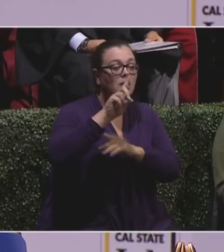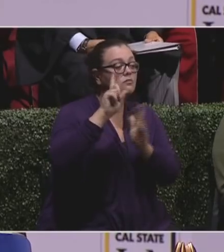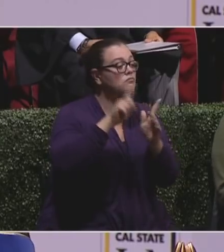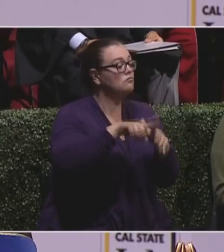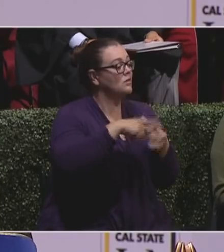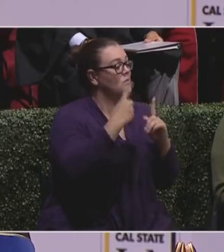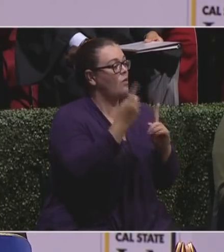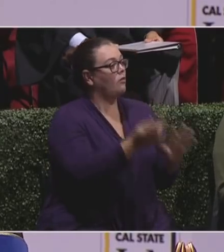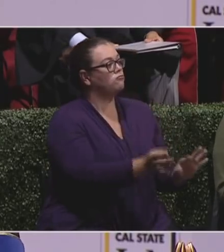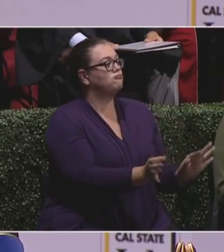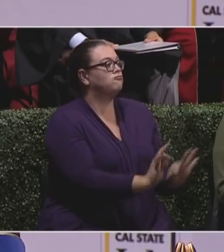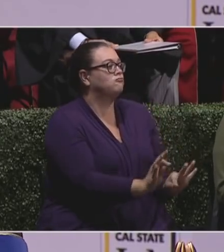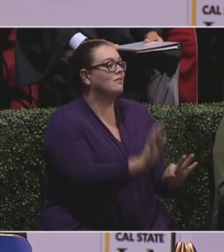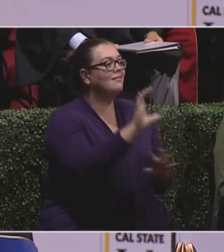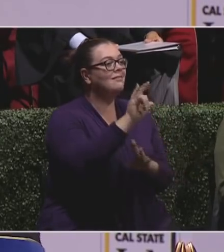TRAIL BLAZER IN THE HEALTH CARE INDUSTRY.